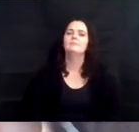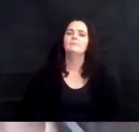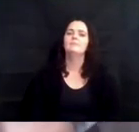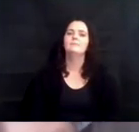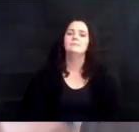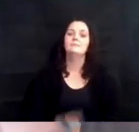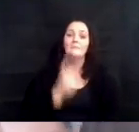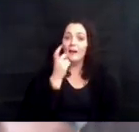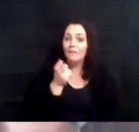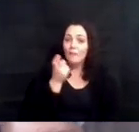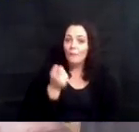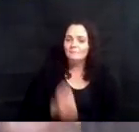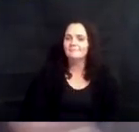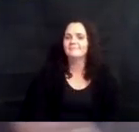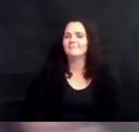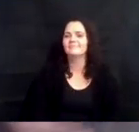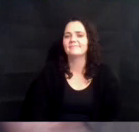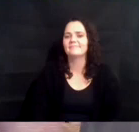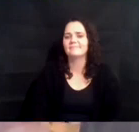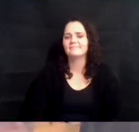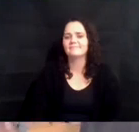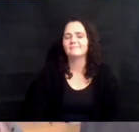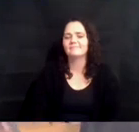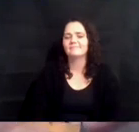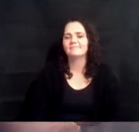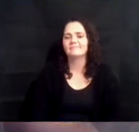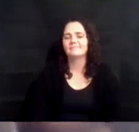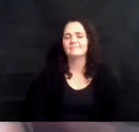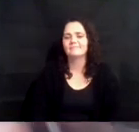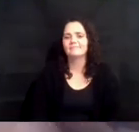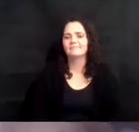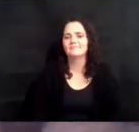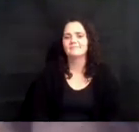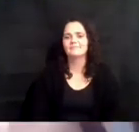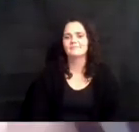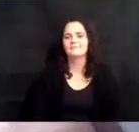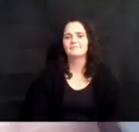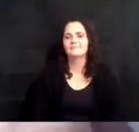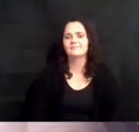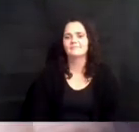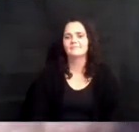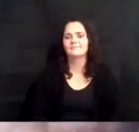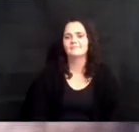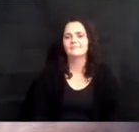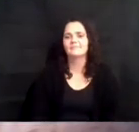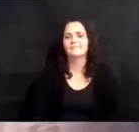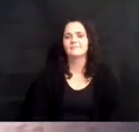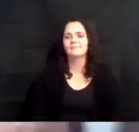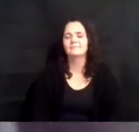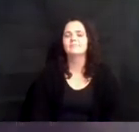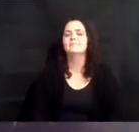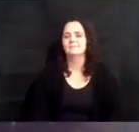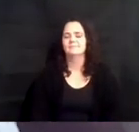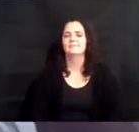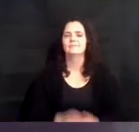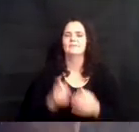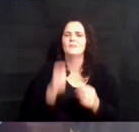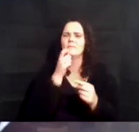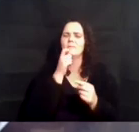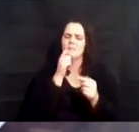try not to stick yourself in the thumb and then back down through again, leaving a little bit of space. If you get those holes too close together, they might tear